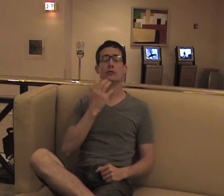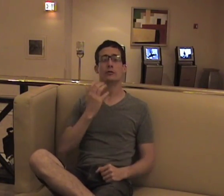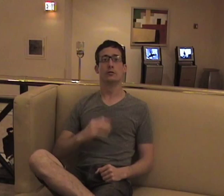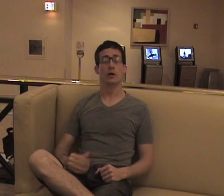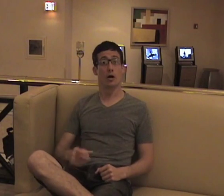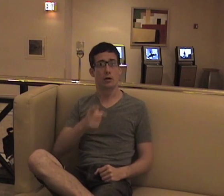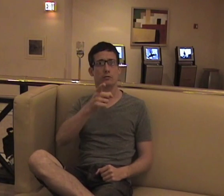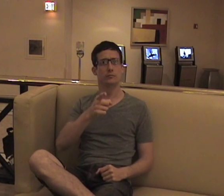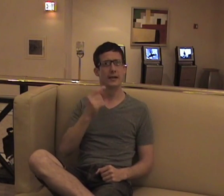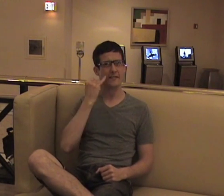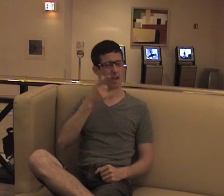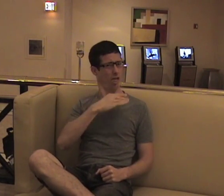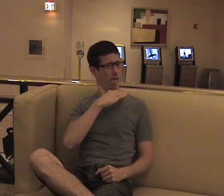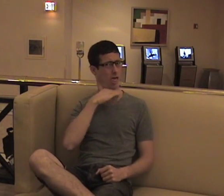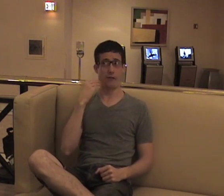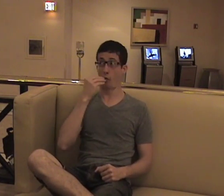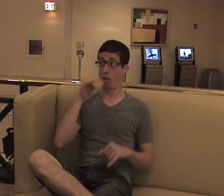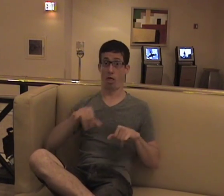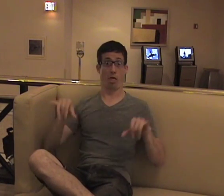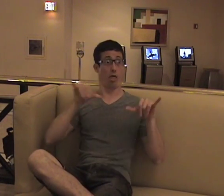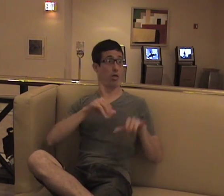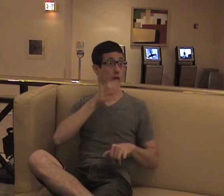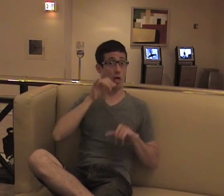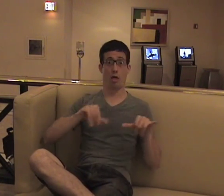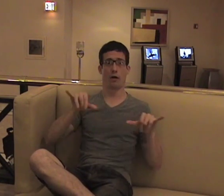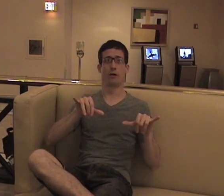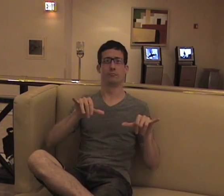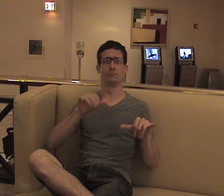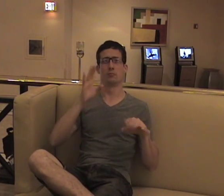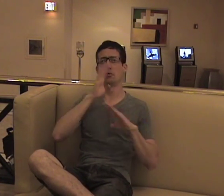But wait! If you tire of the food and drink here, no worries!